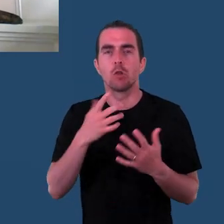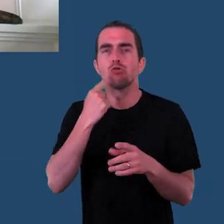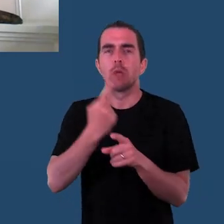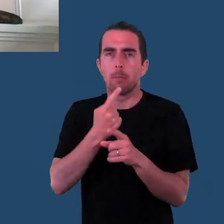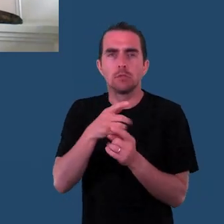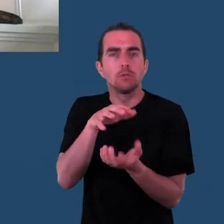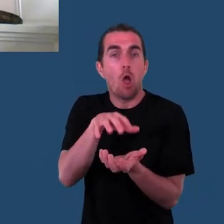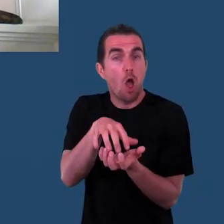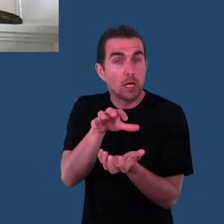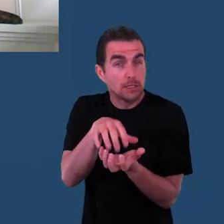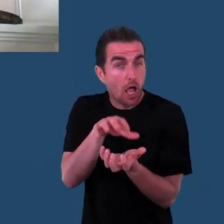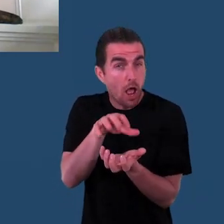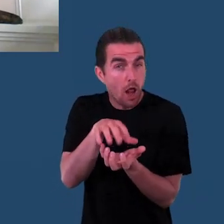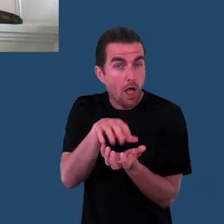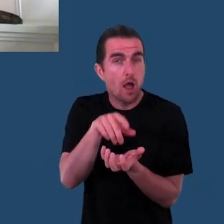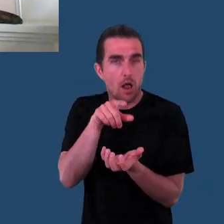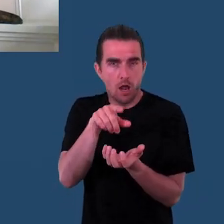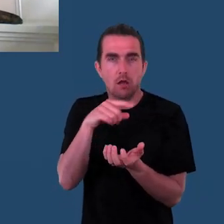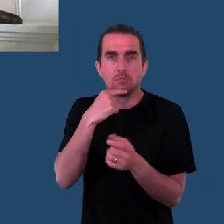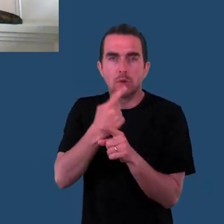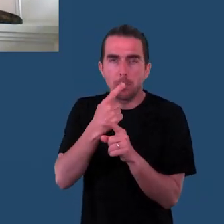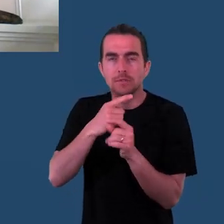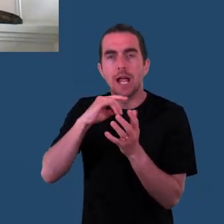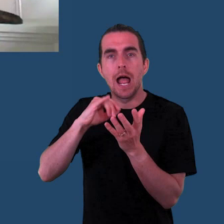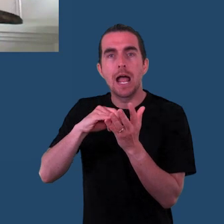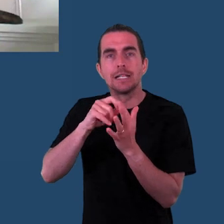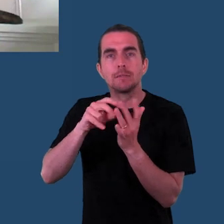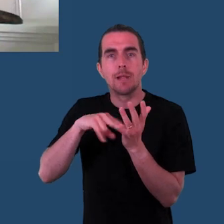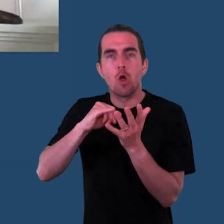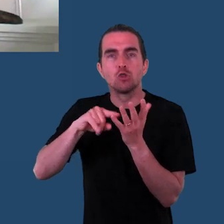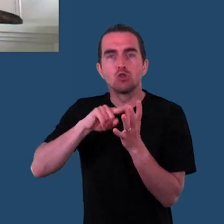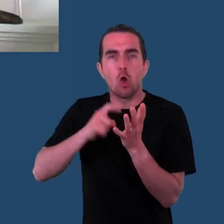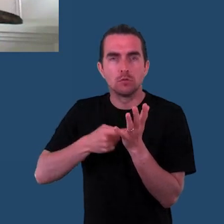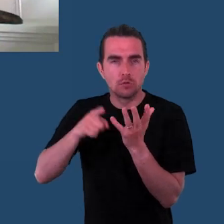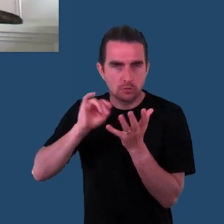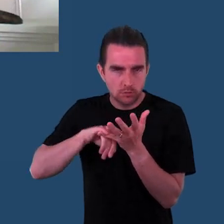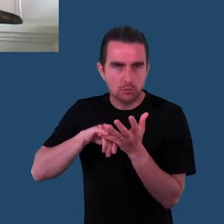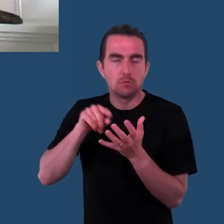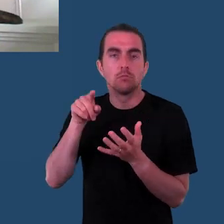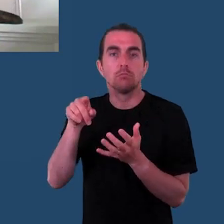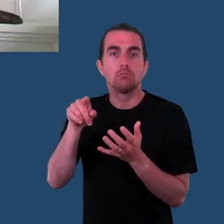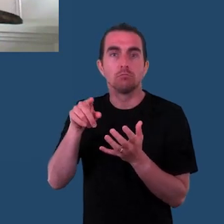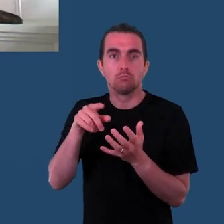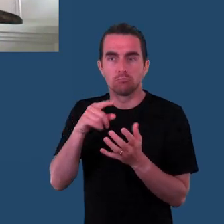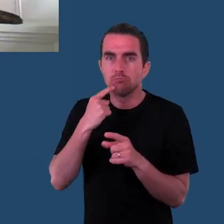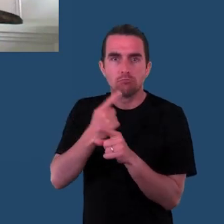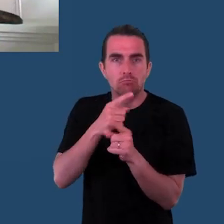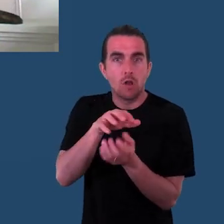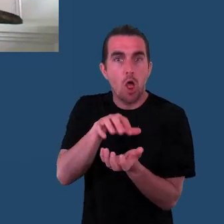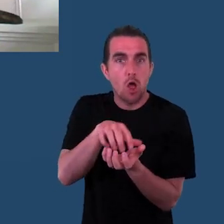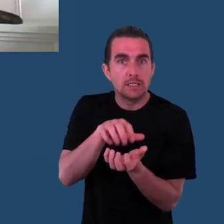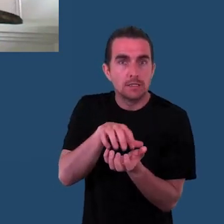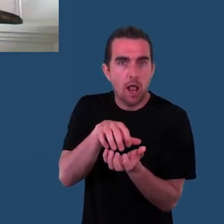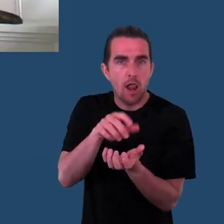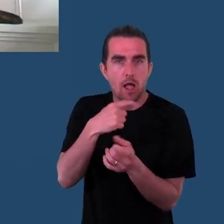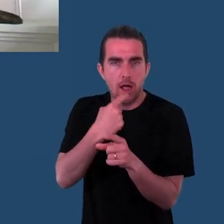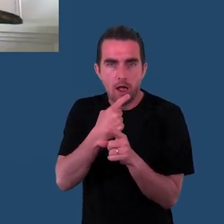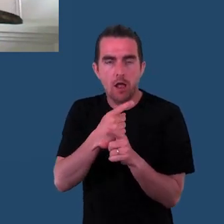Now, we mentioned crocodiles when we were talking about spinosaurus. So, let's very briefly talk about crocodiles,